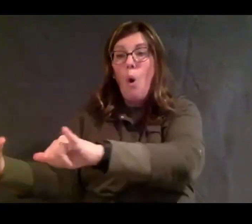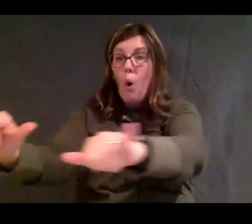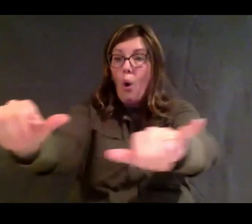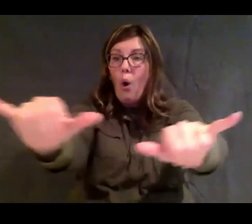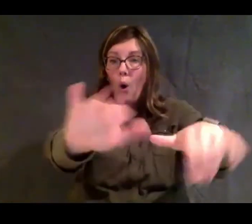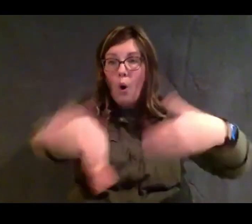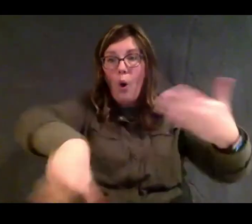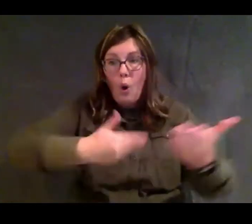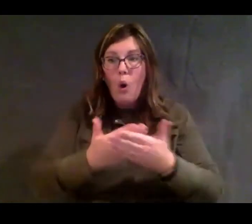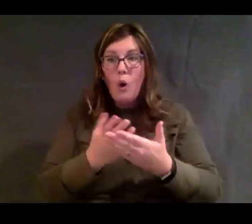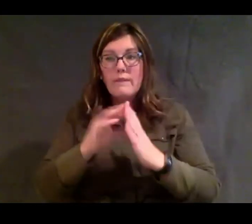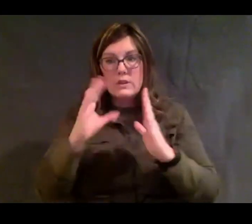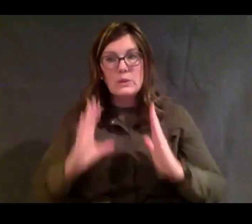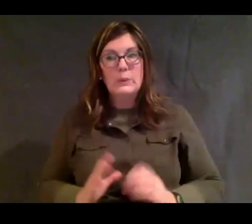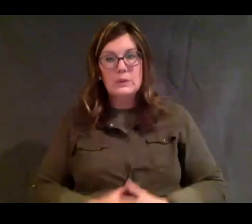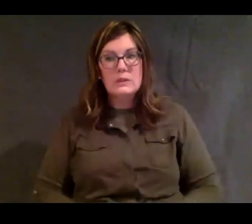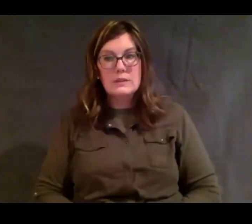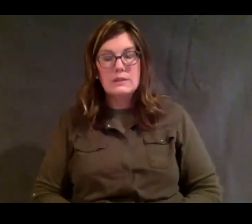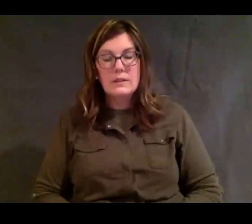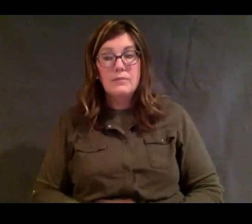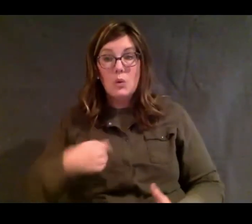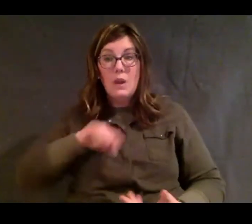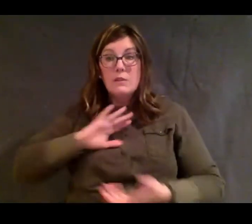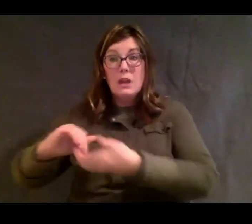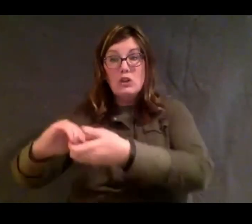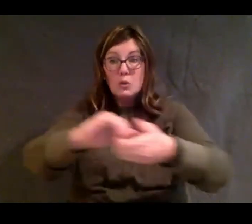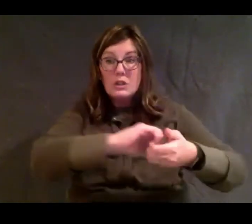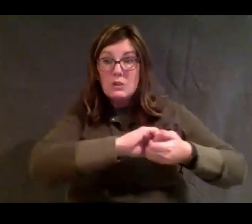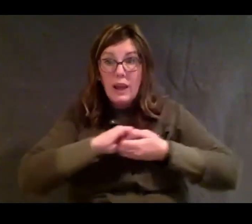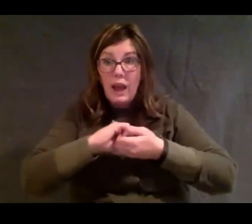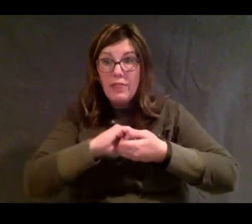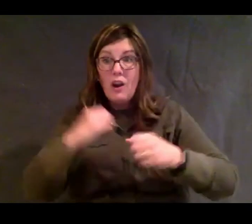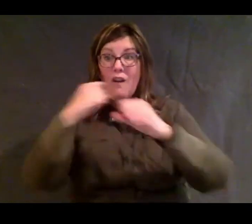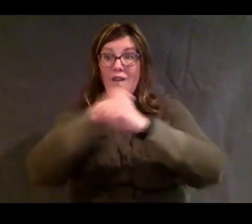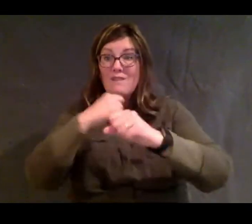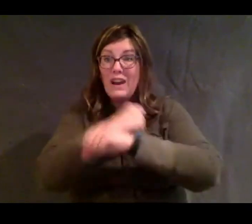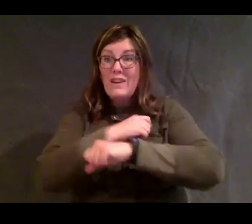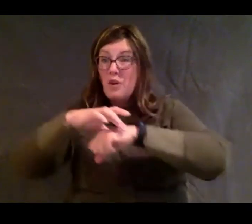got to make sure that we are together fighting for this planet and fighting for environmental